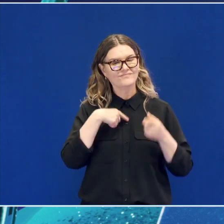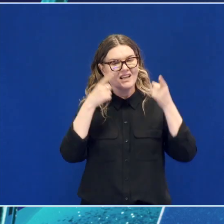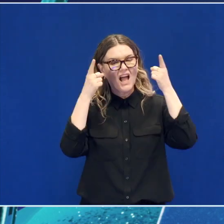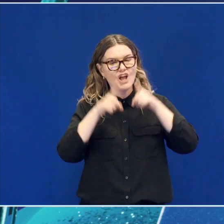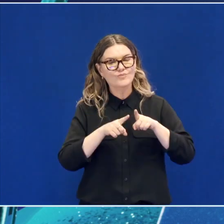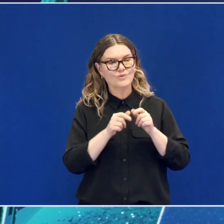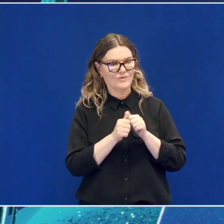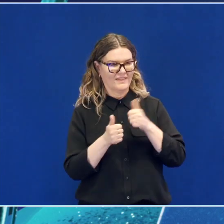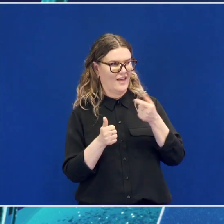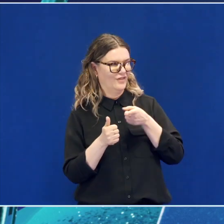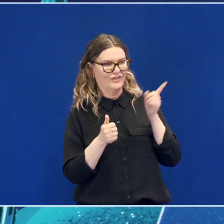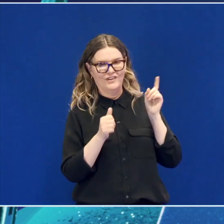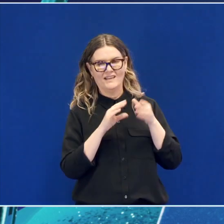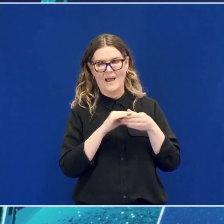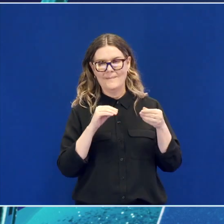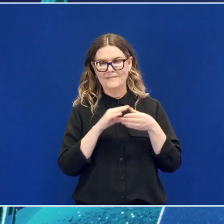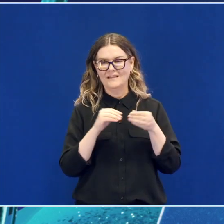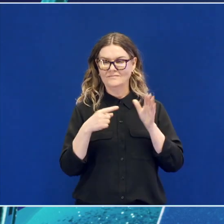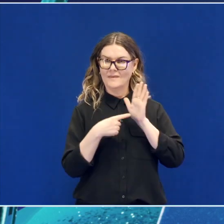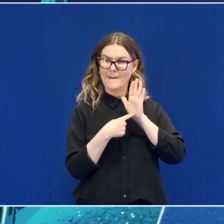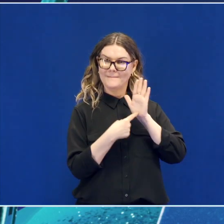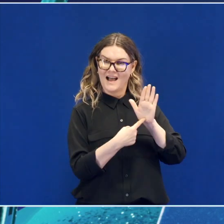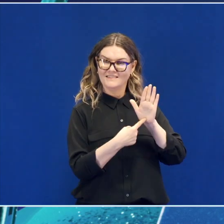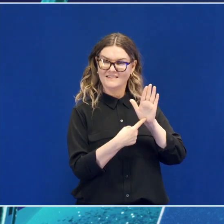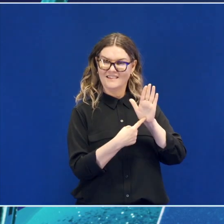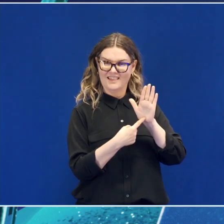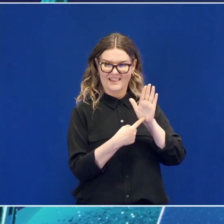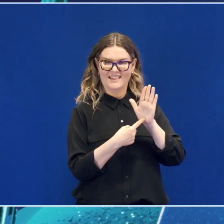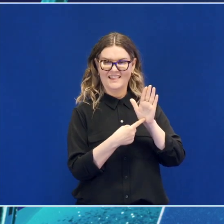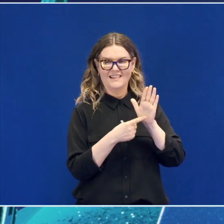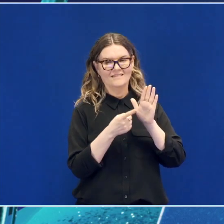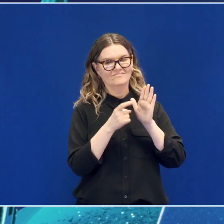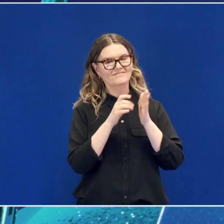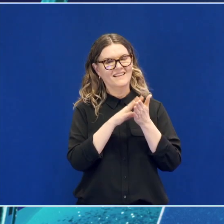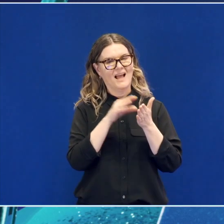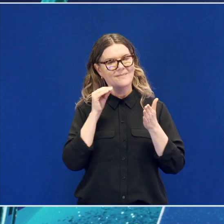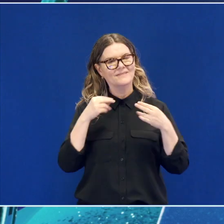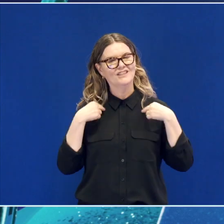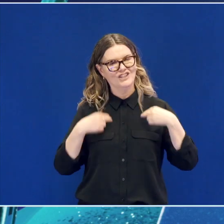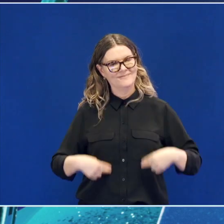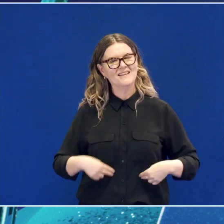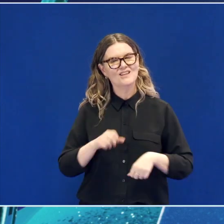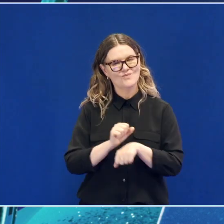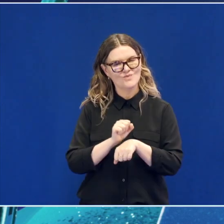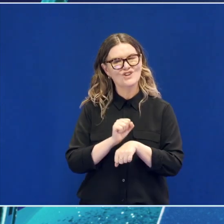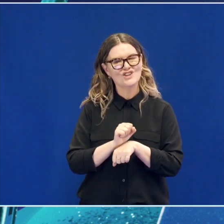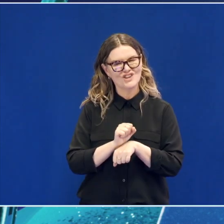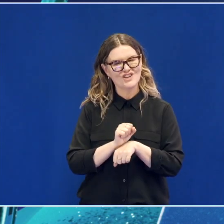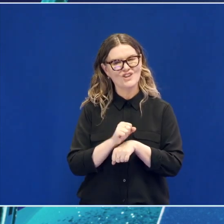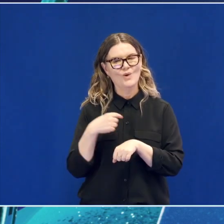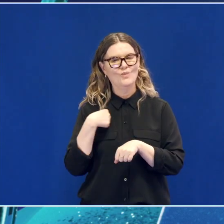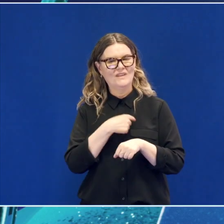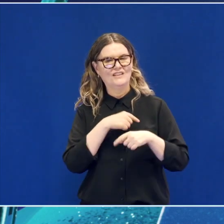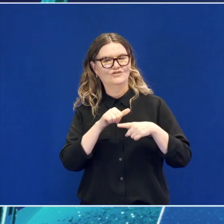that humans have written and it's mostly open-source code that they're trained on, which we all know open source is great and known for a lot of things.